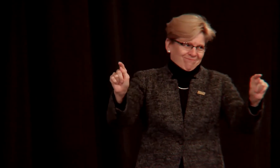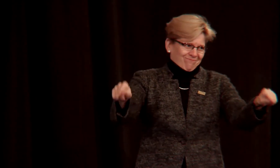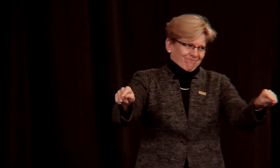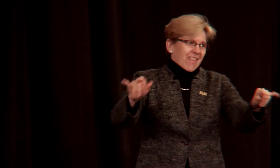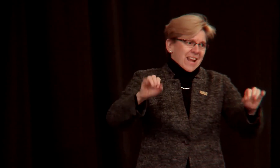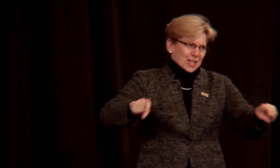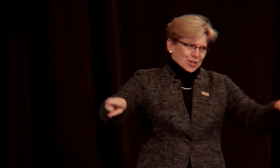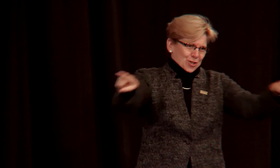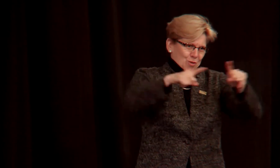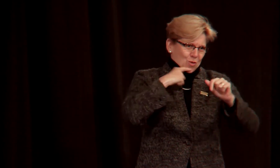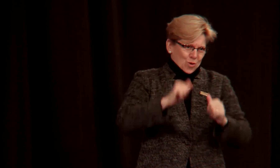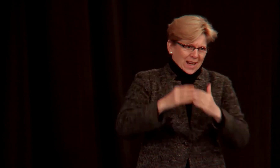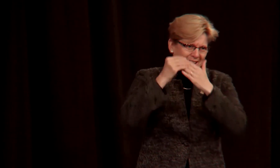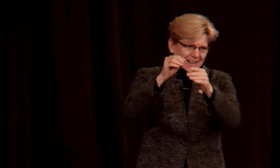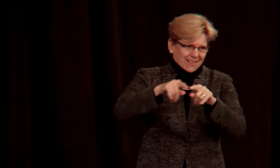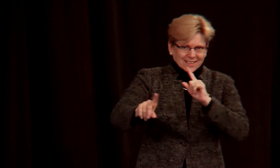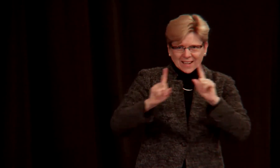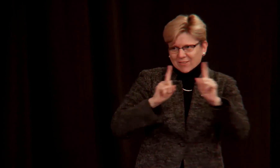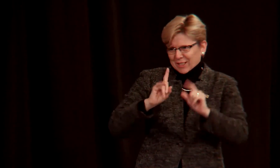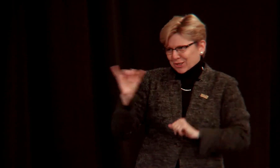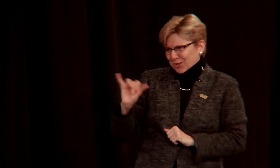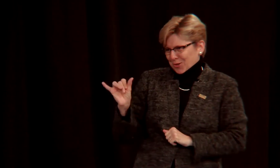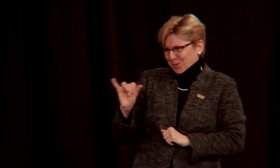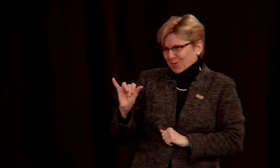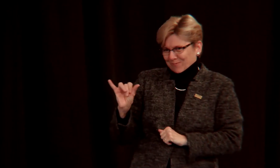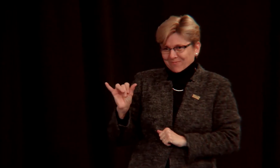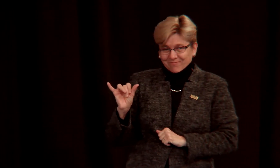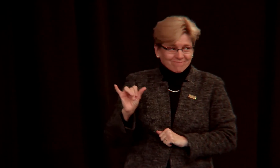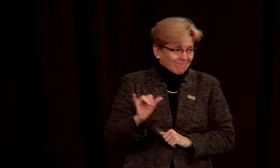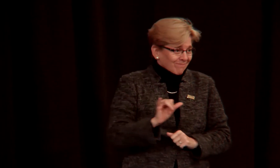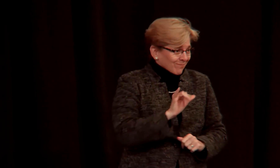You can lead the conversation on this too.